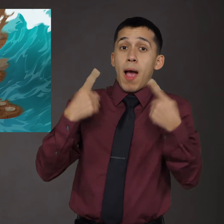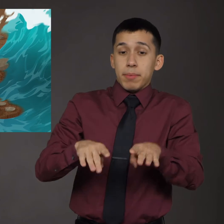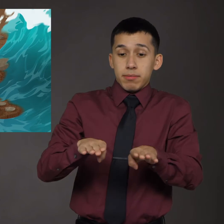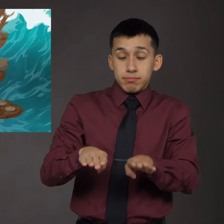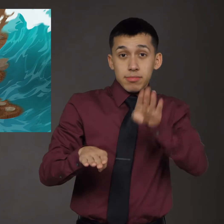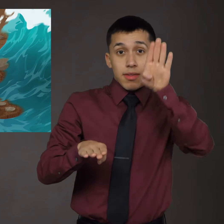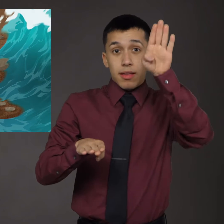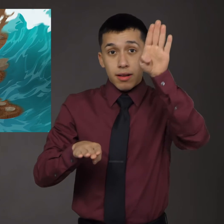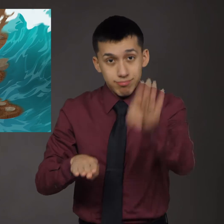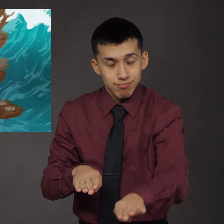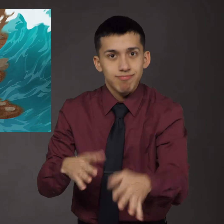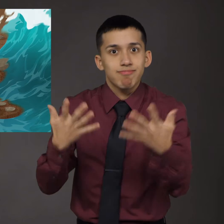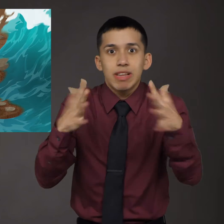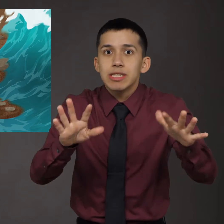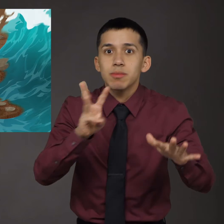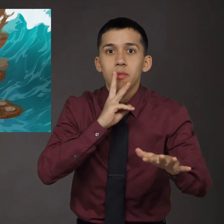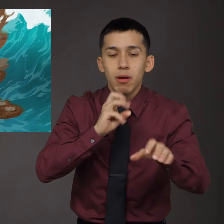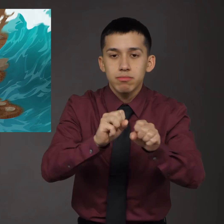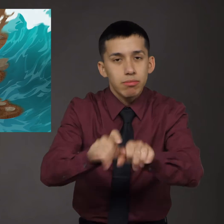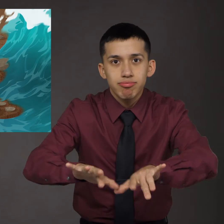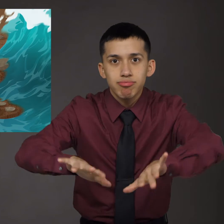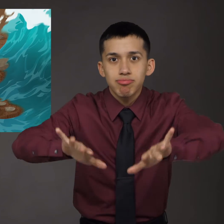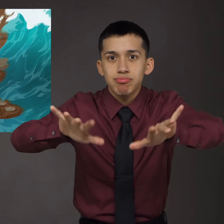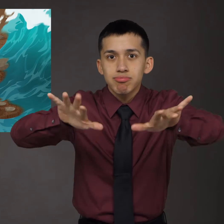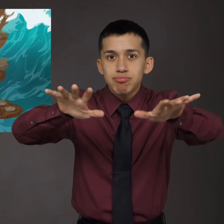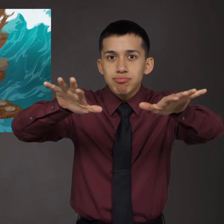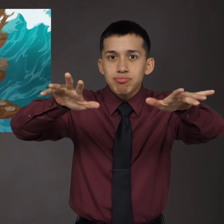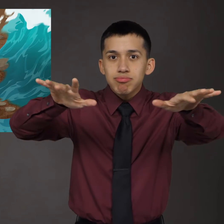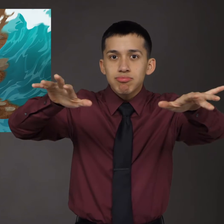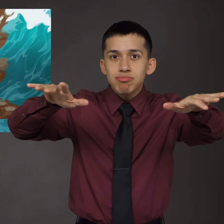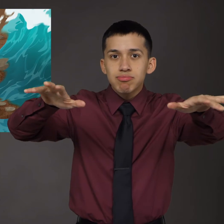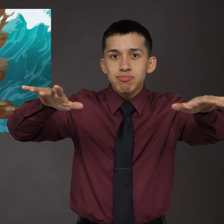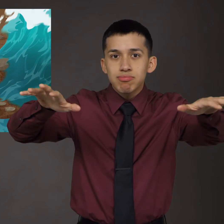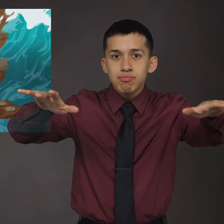As soon as the priest stepped in the river, the water parted.